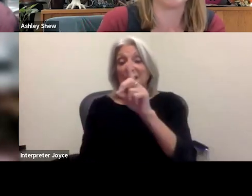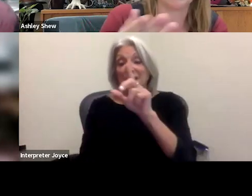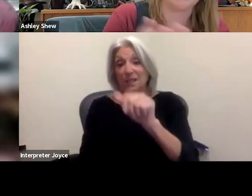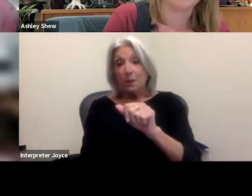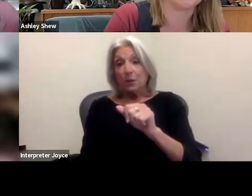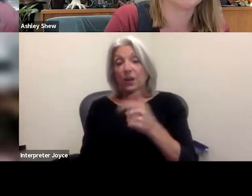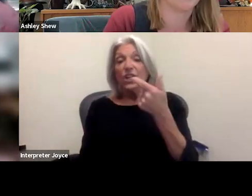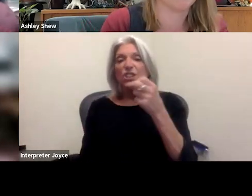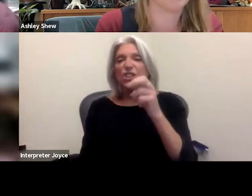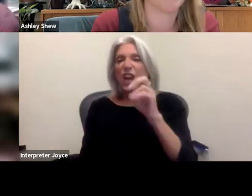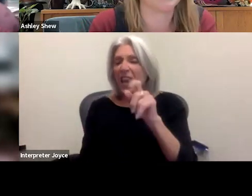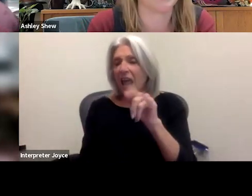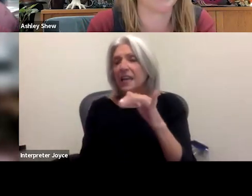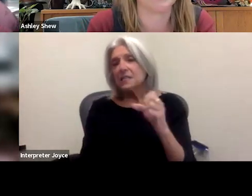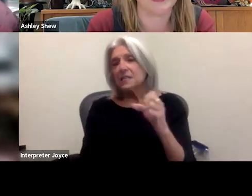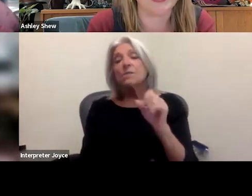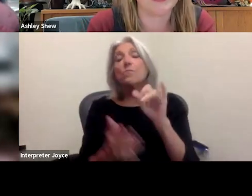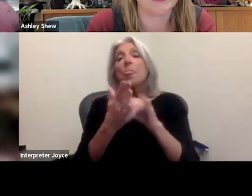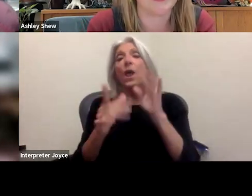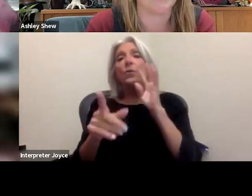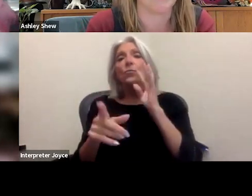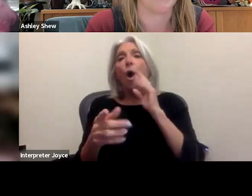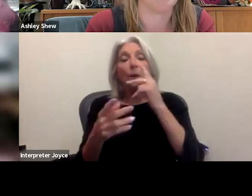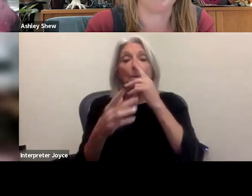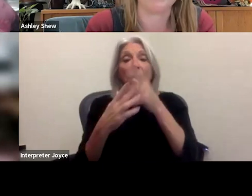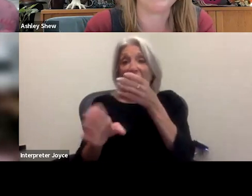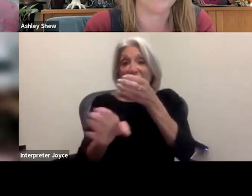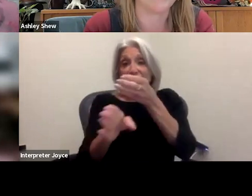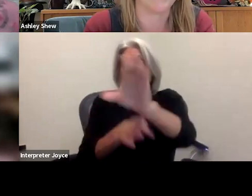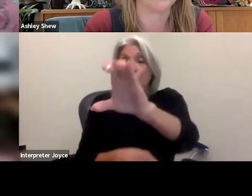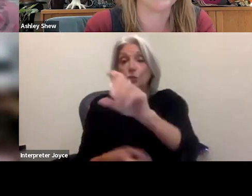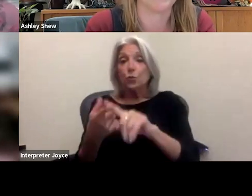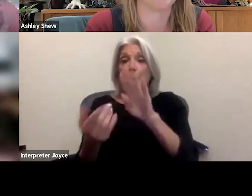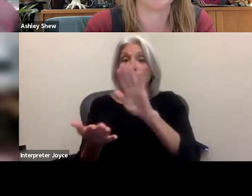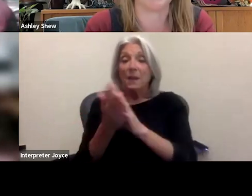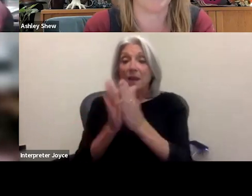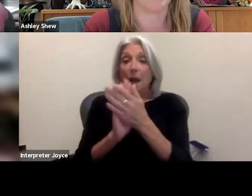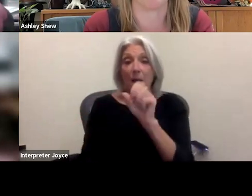So we see things like forced sterilizations. My state, the State of Virginia, I'm